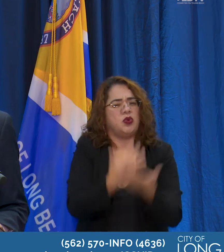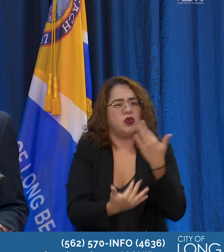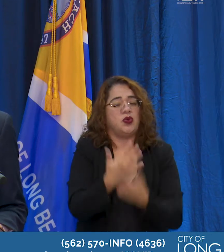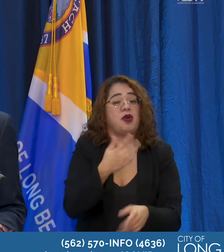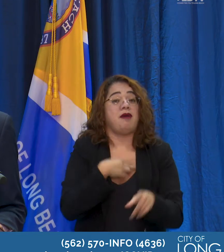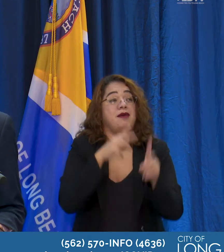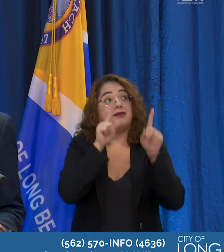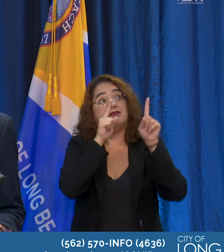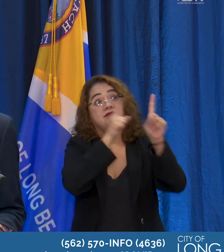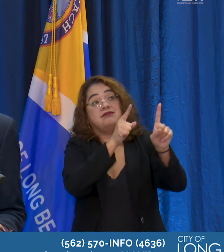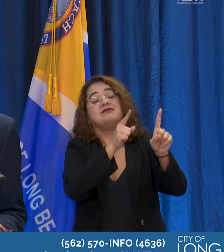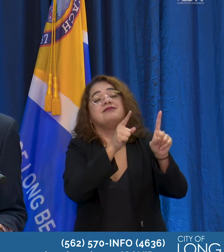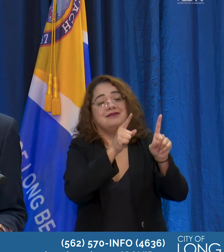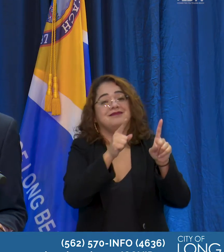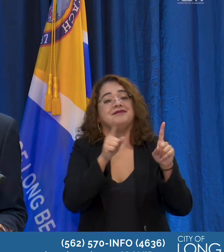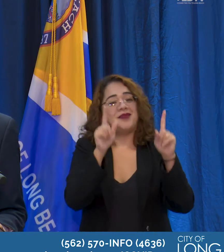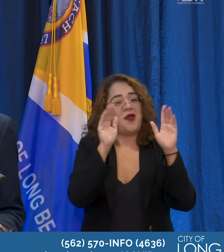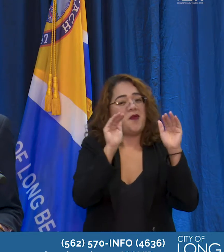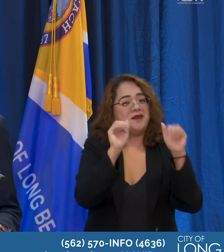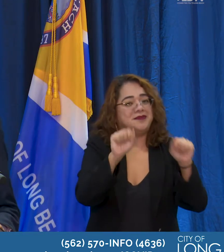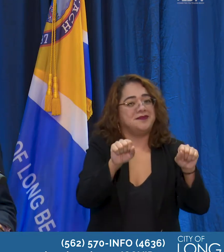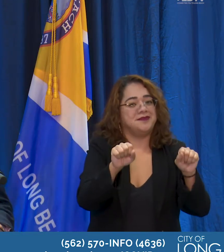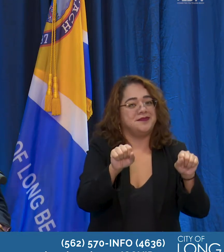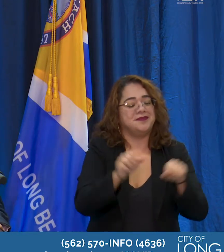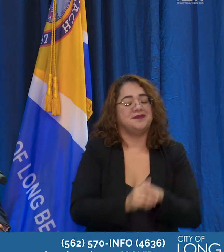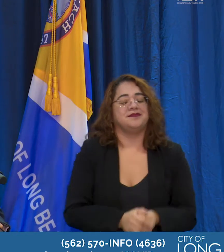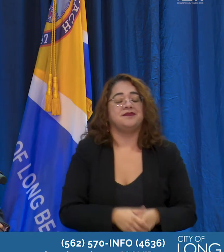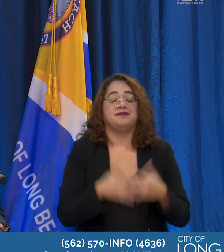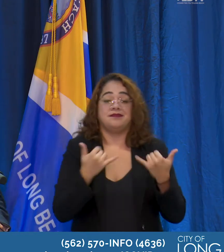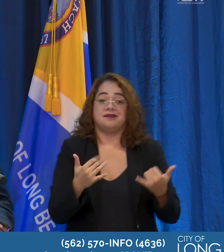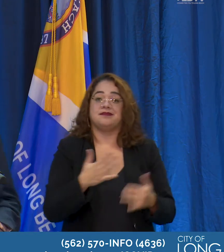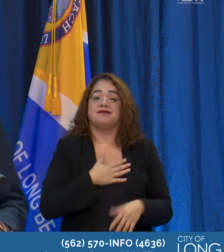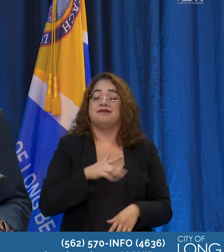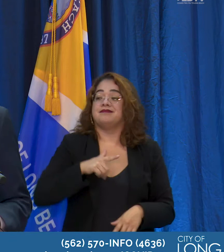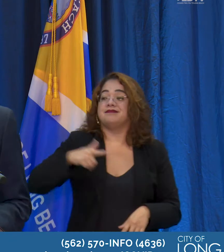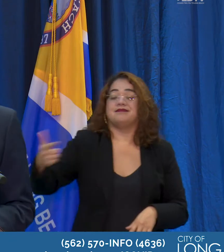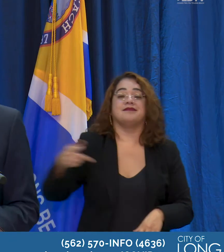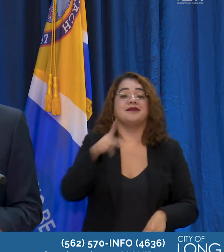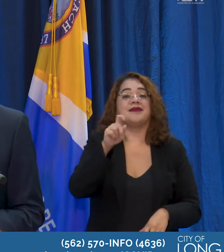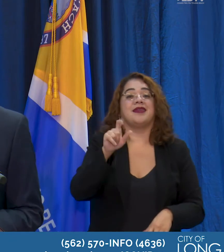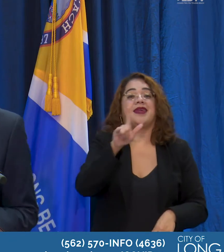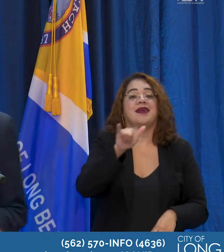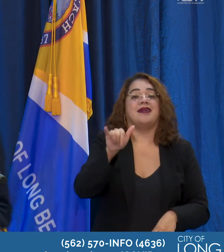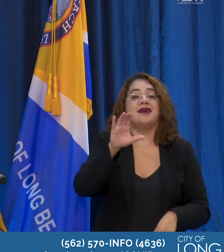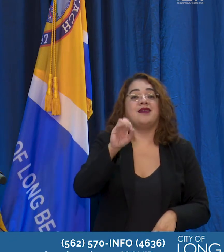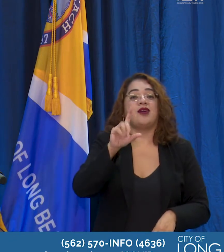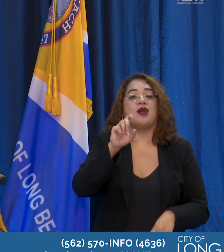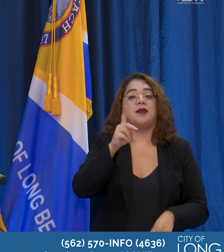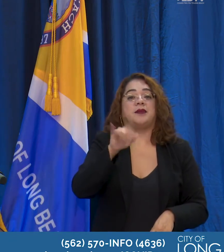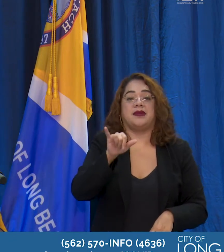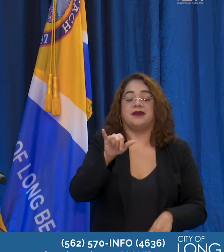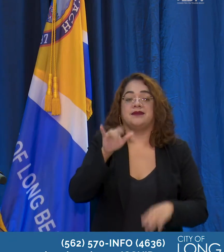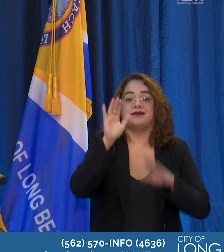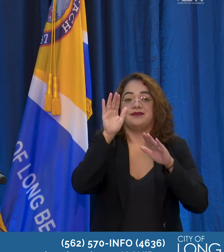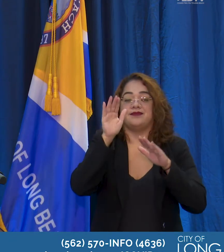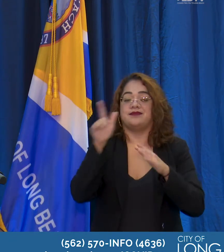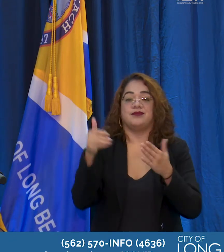And so with that, I want to turn this over to Kelly Colopy who will also have some updates. Thank you.